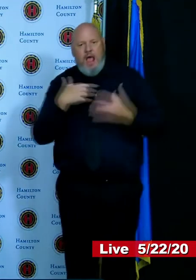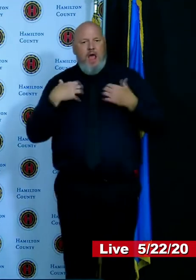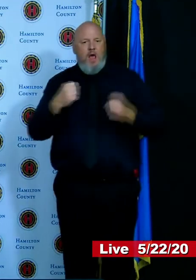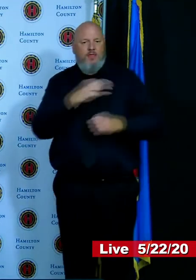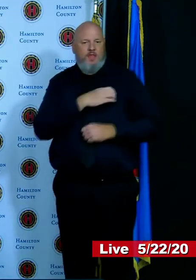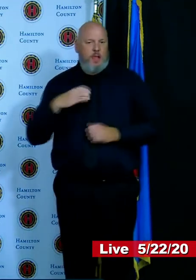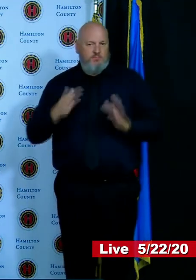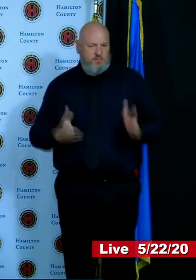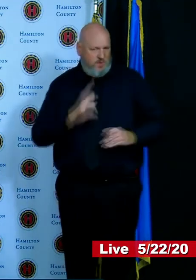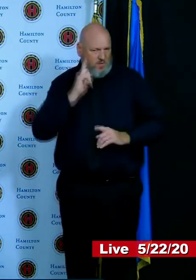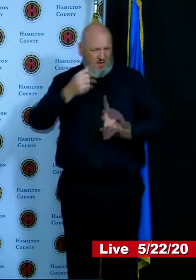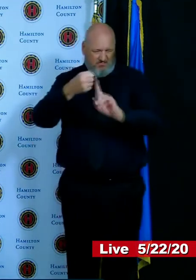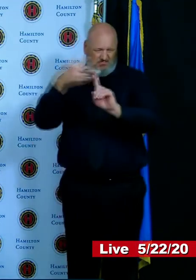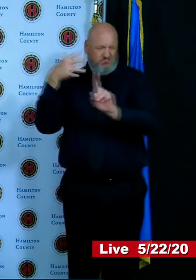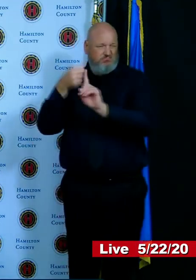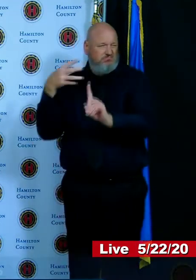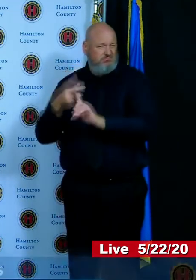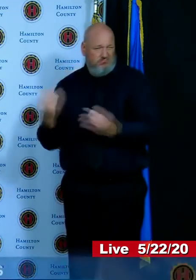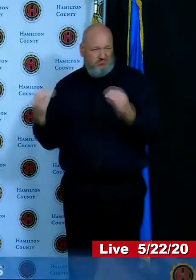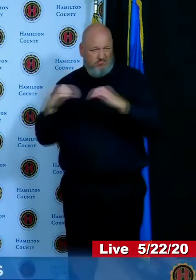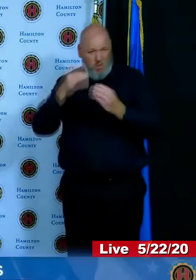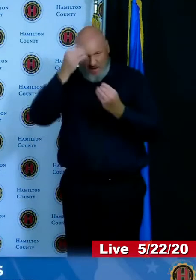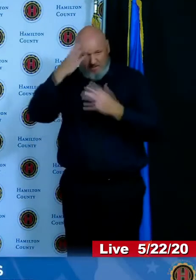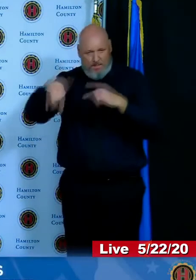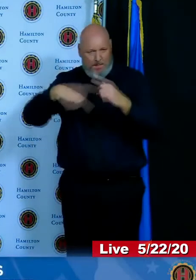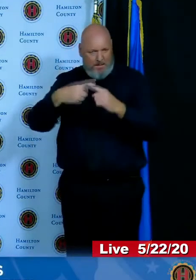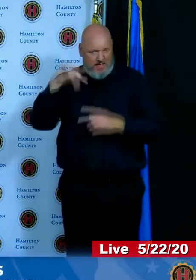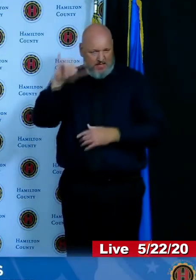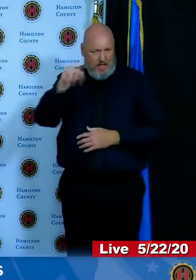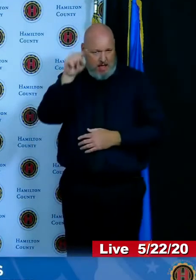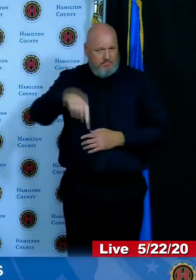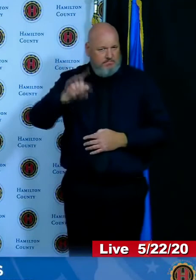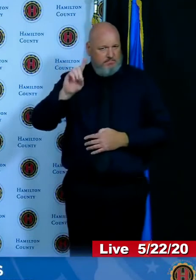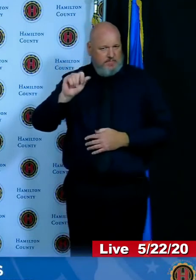County alright so as I mentioned we've got the Health Commissioner Greg